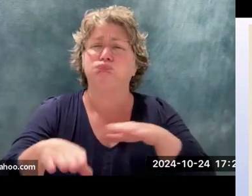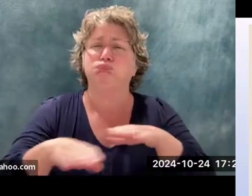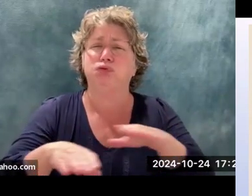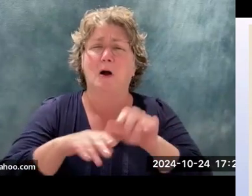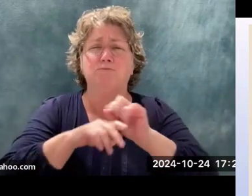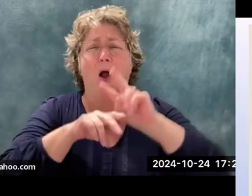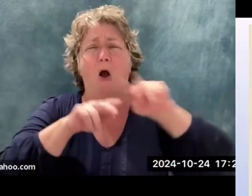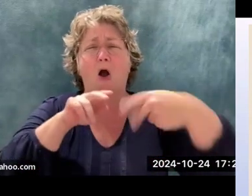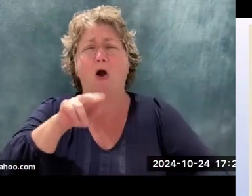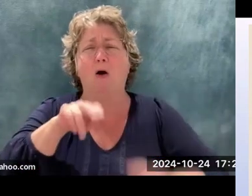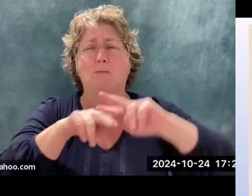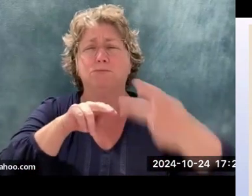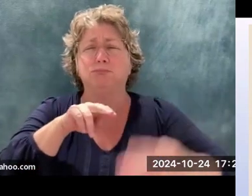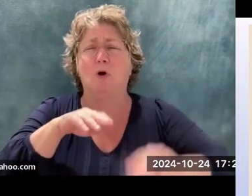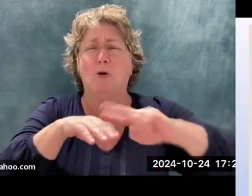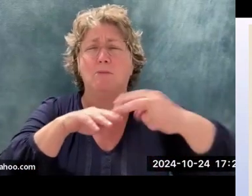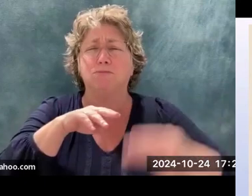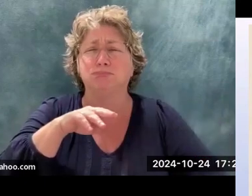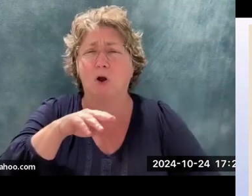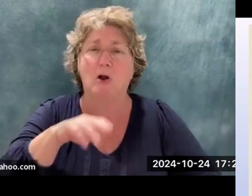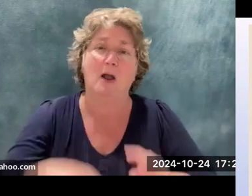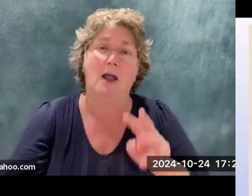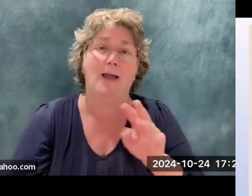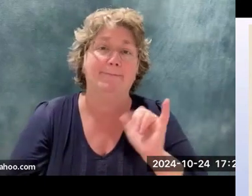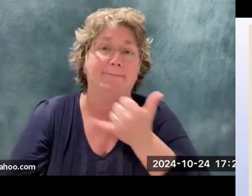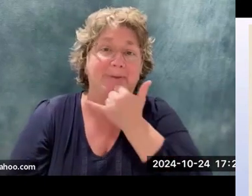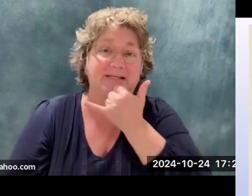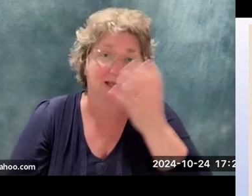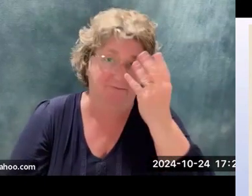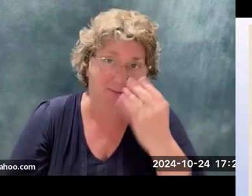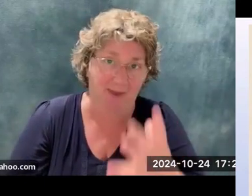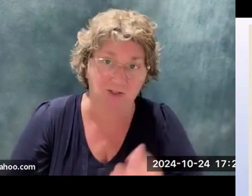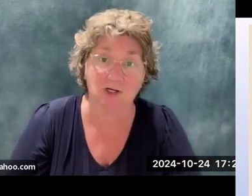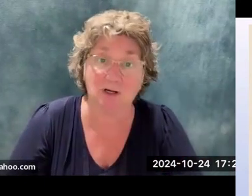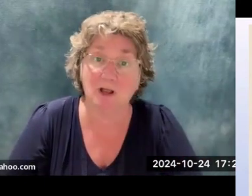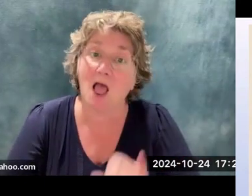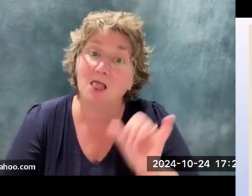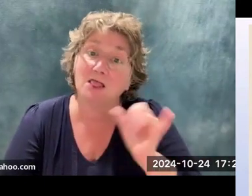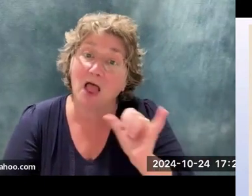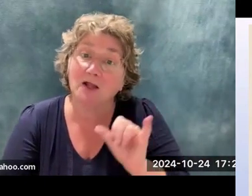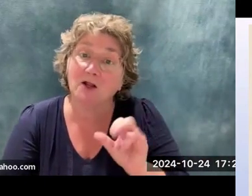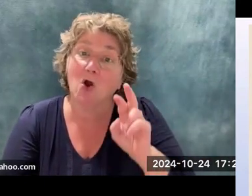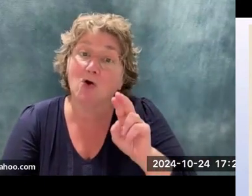And people like Robert F. Kennedy Jr. Robert Mendelson was a doctor.